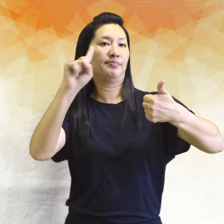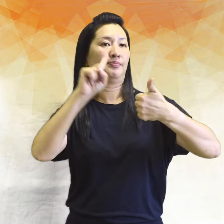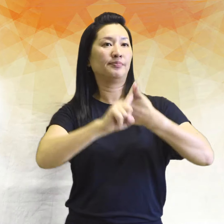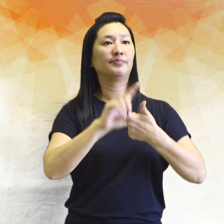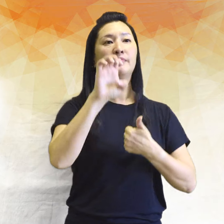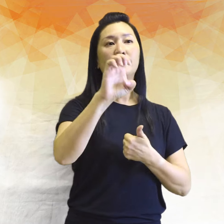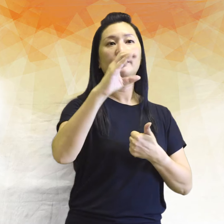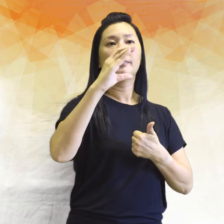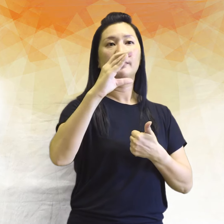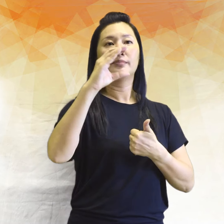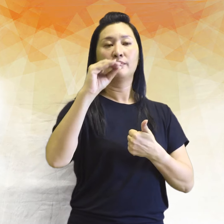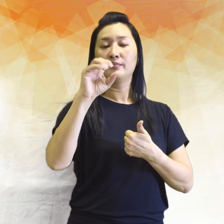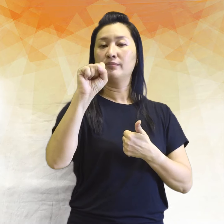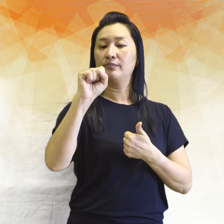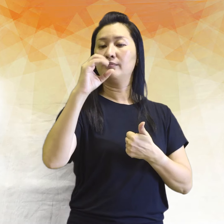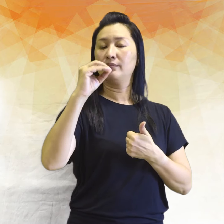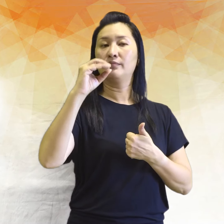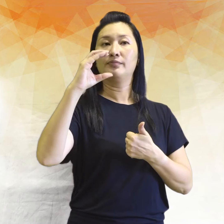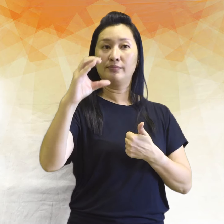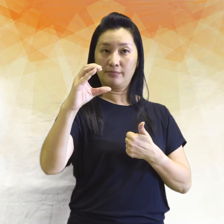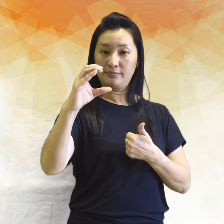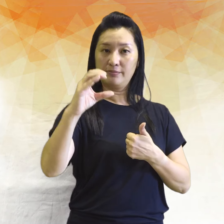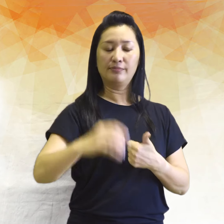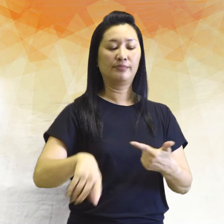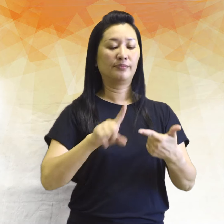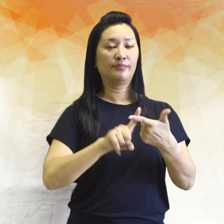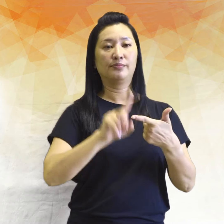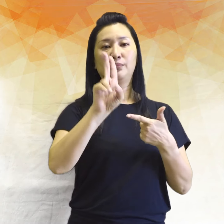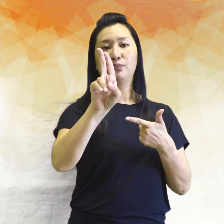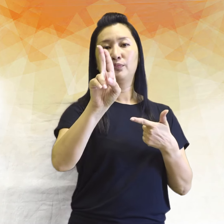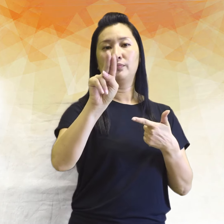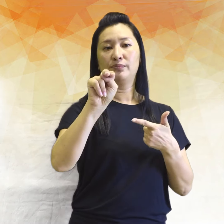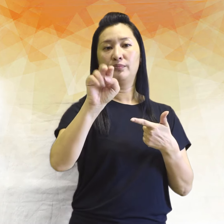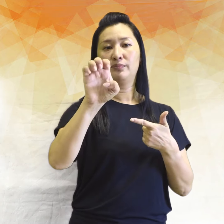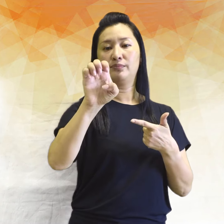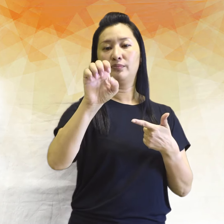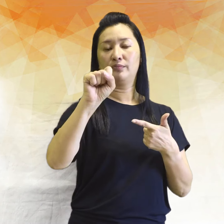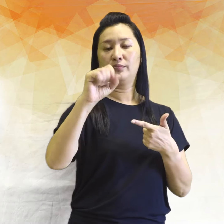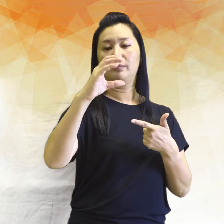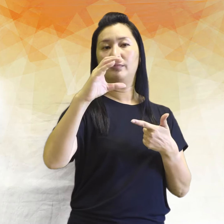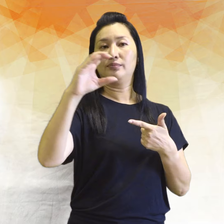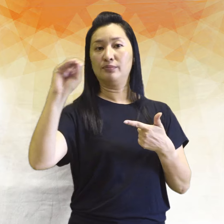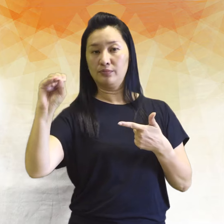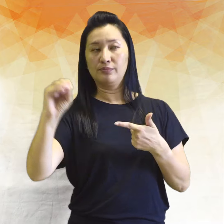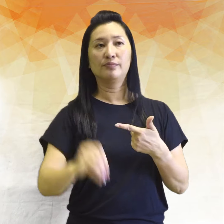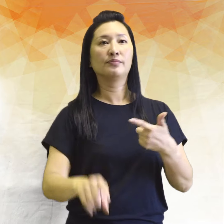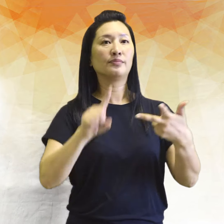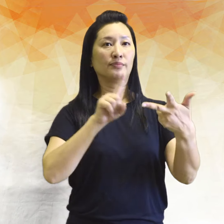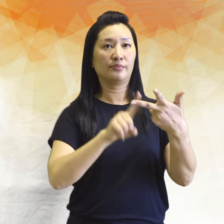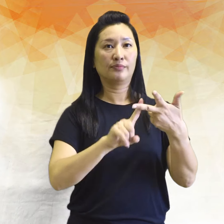the UN Economic and Social Council (ESOSOC); the UN Educational, Scientific and Cultural Organisation (UNESCO);